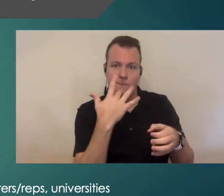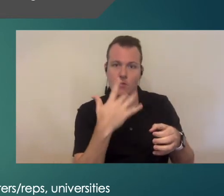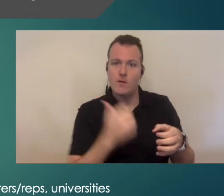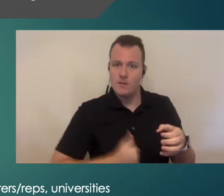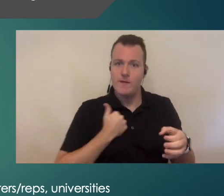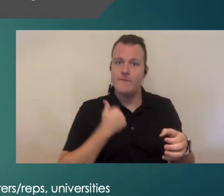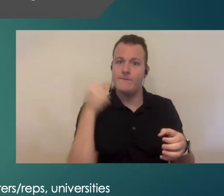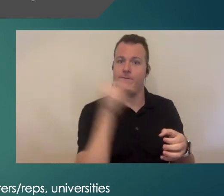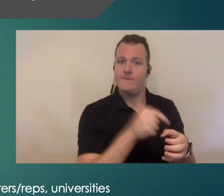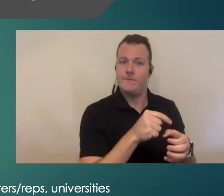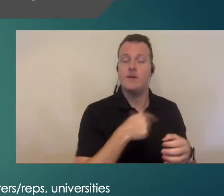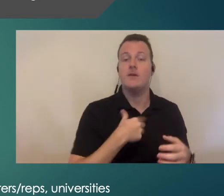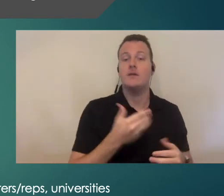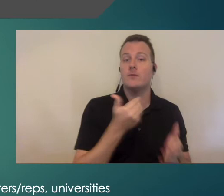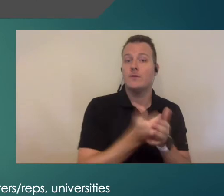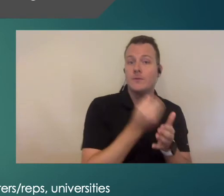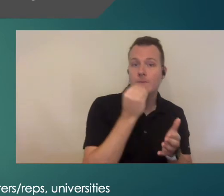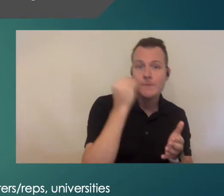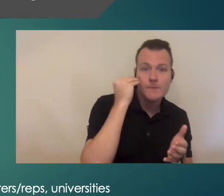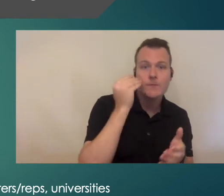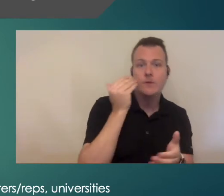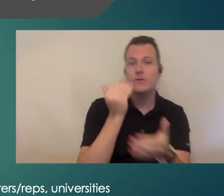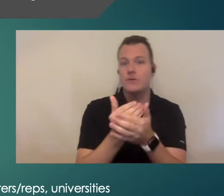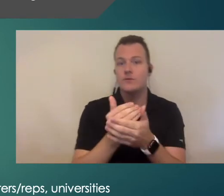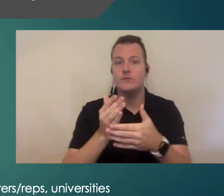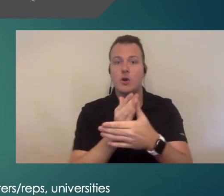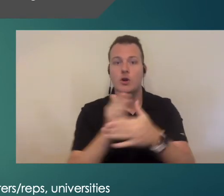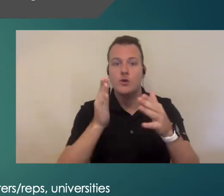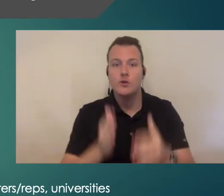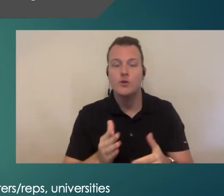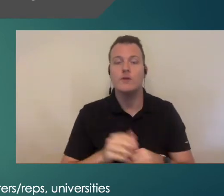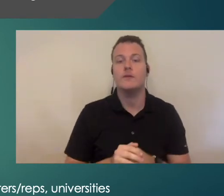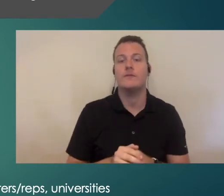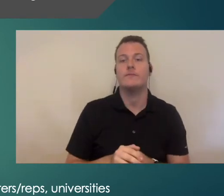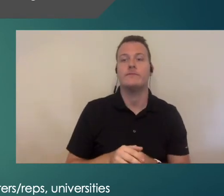to be located. Do you want to be close to home, close to a partner, a specific